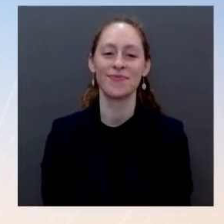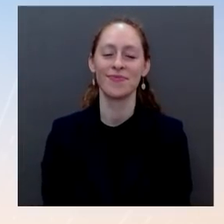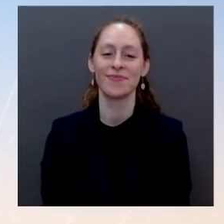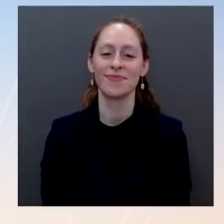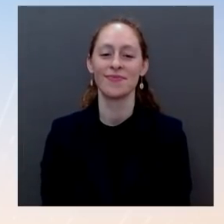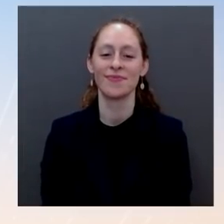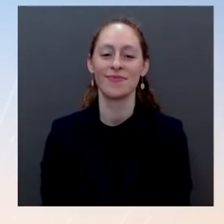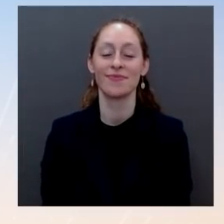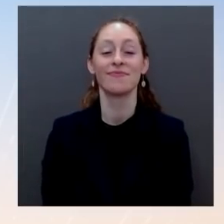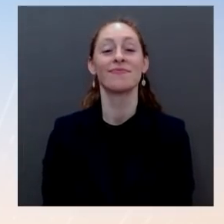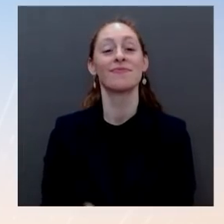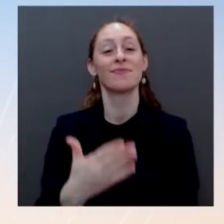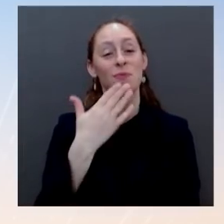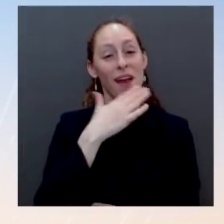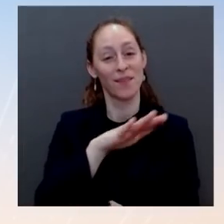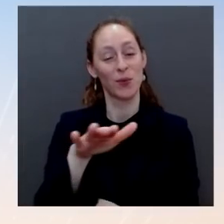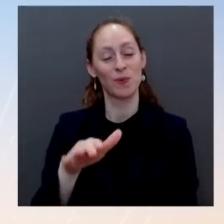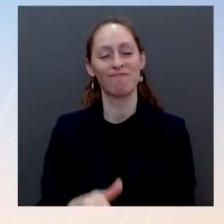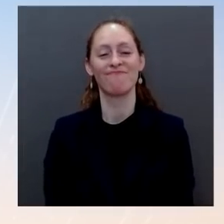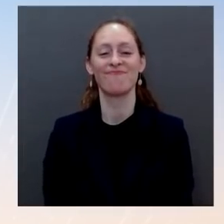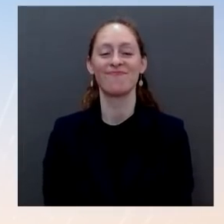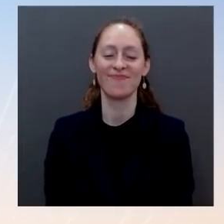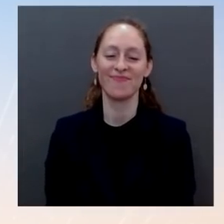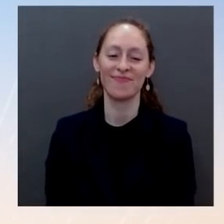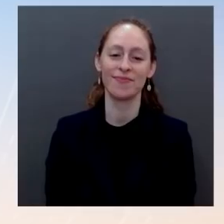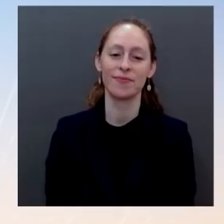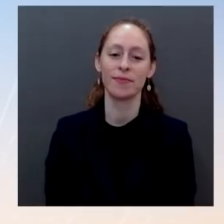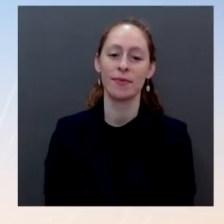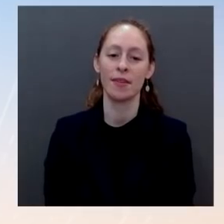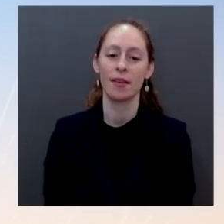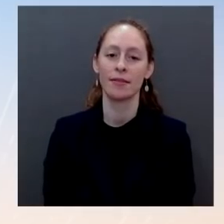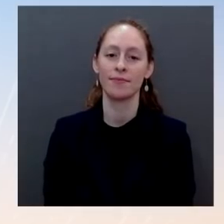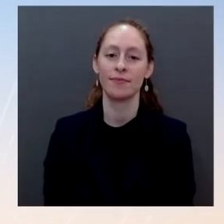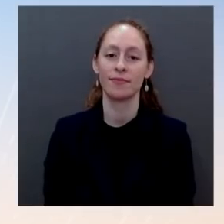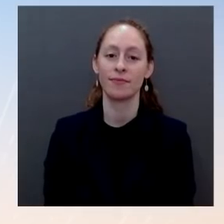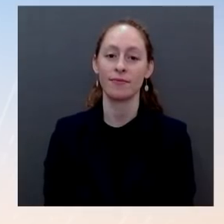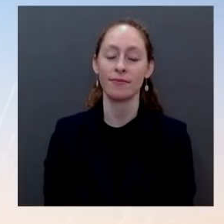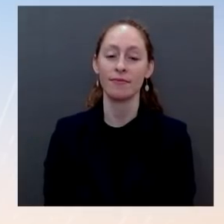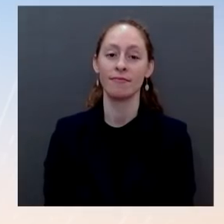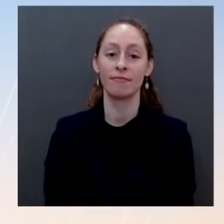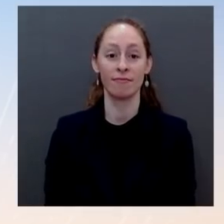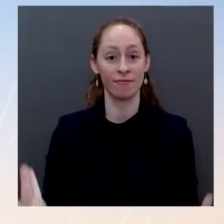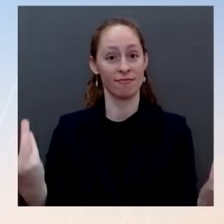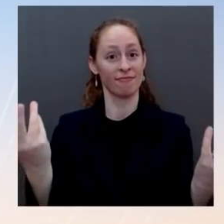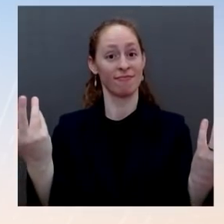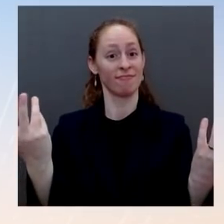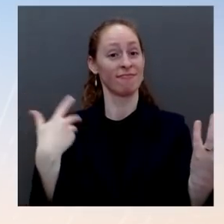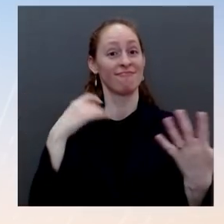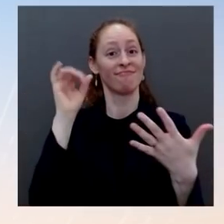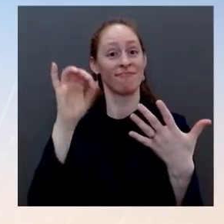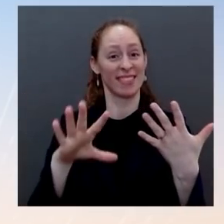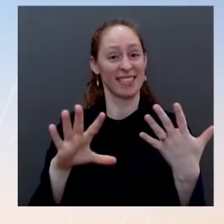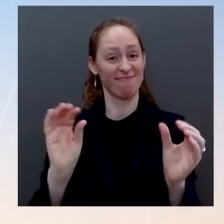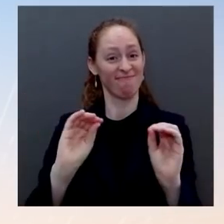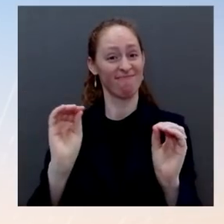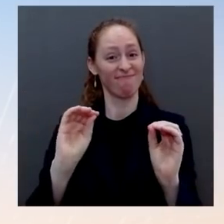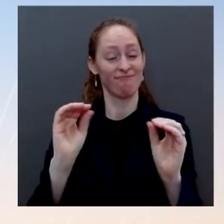Okay, I have nothing for you at the top. Darlene, why don't you kick us off? The Press: Thank you. That's so unusual. So unlike you.